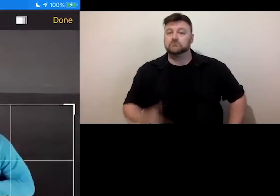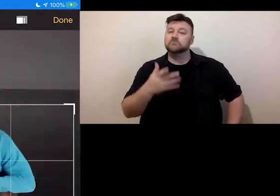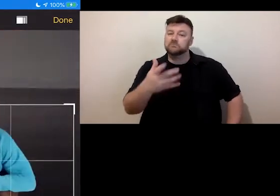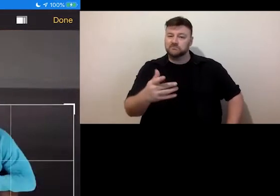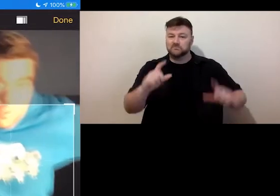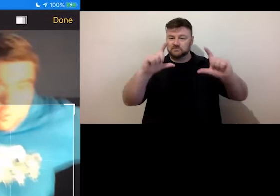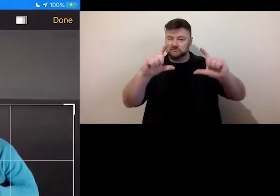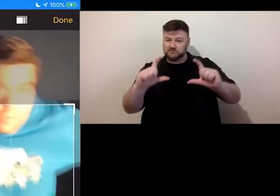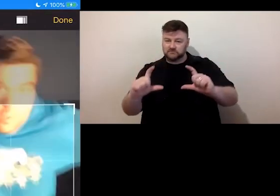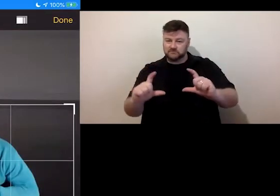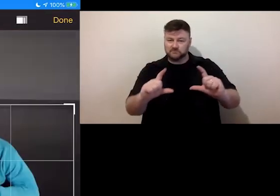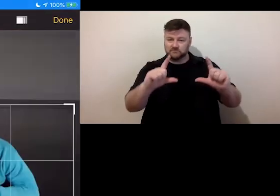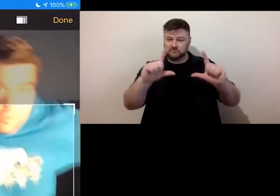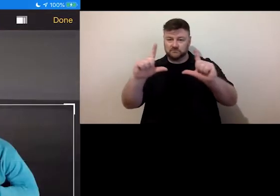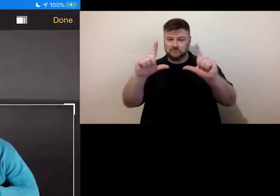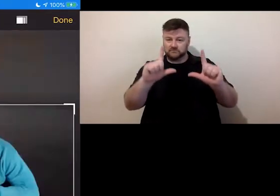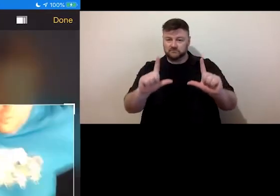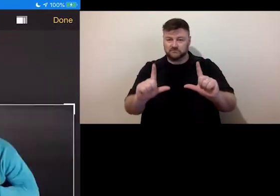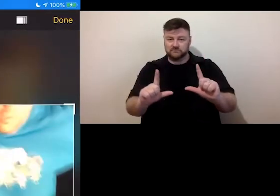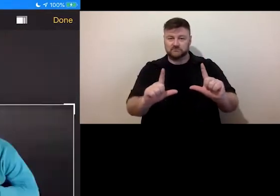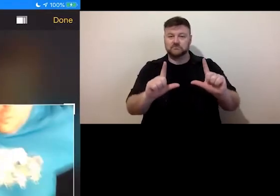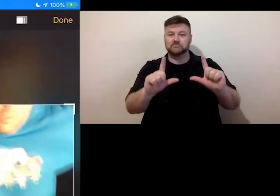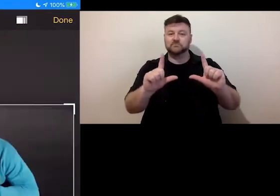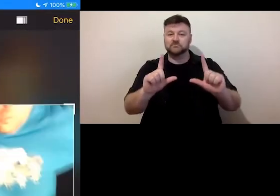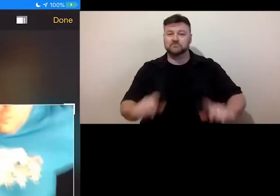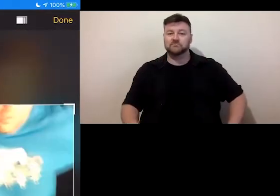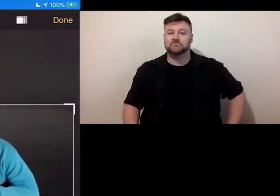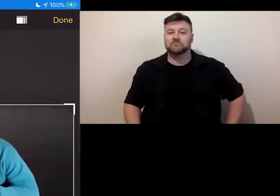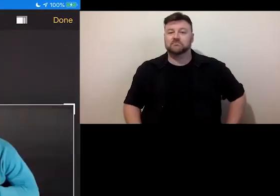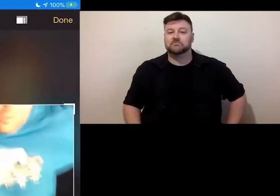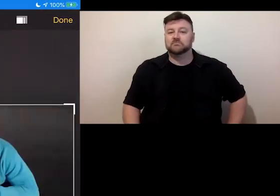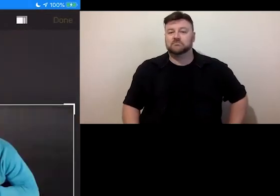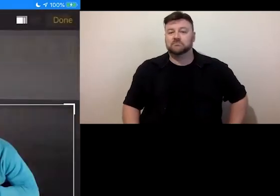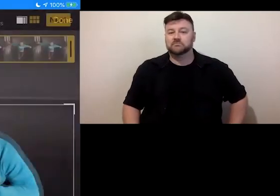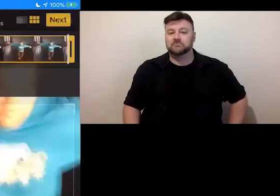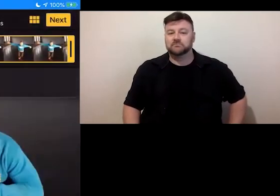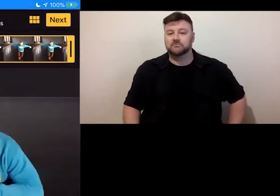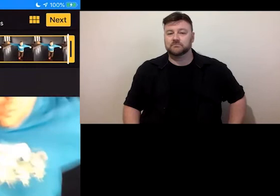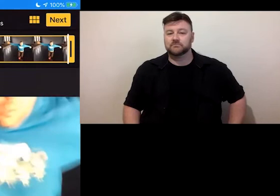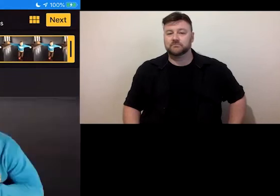changed because the subject has left the frame. OK. So, I didn't think